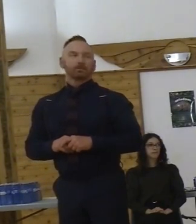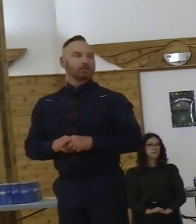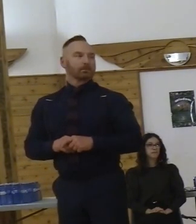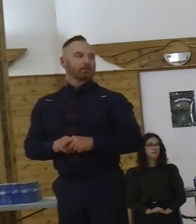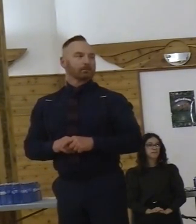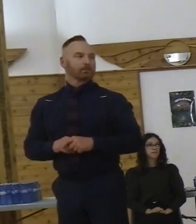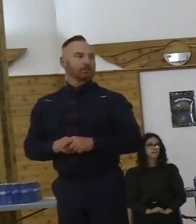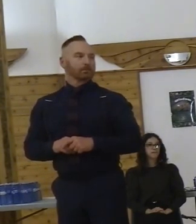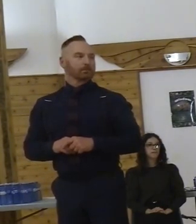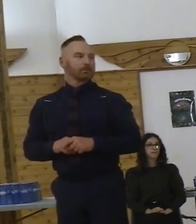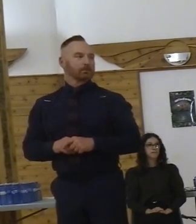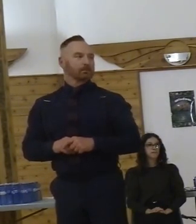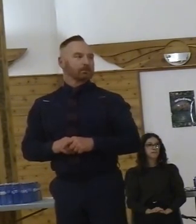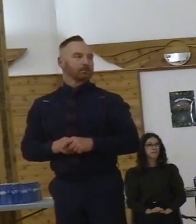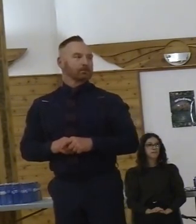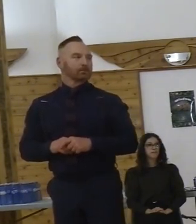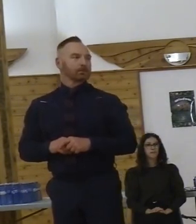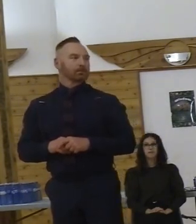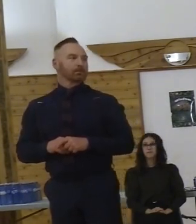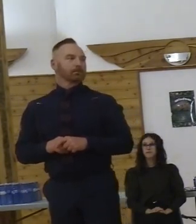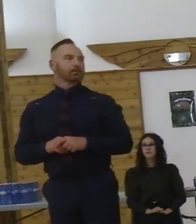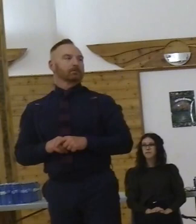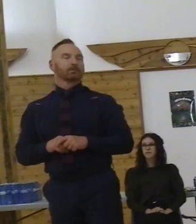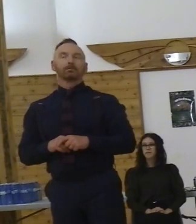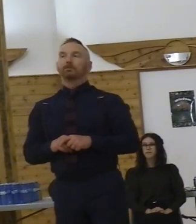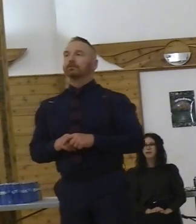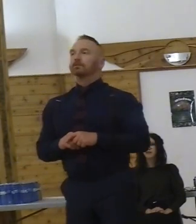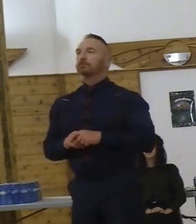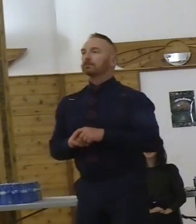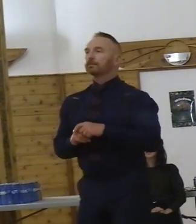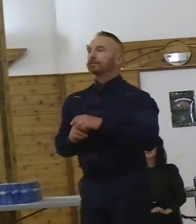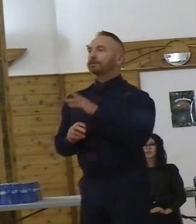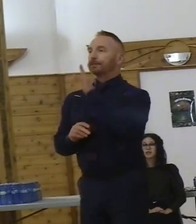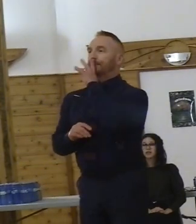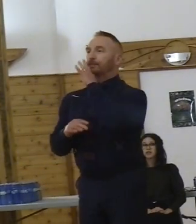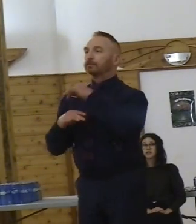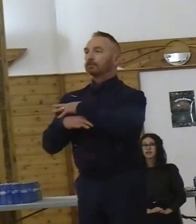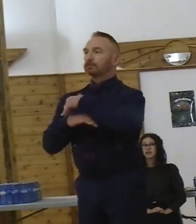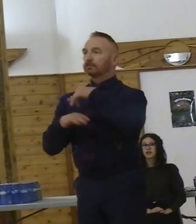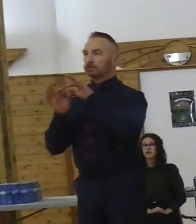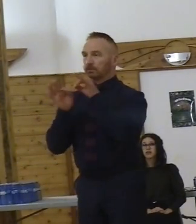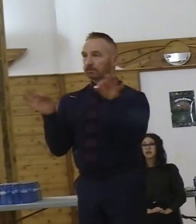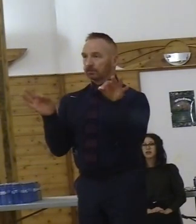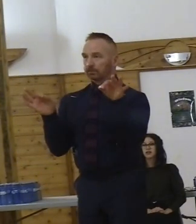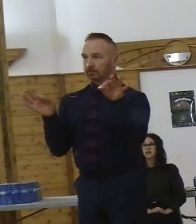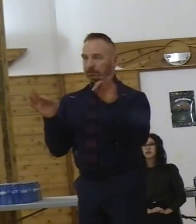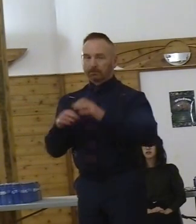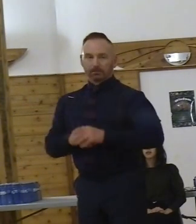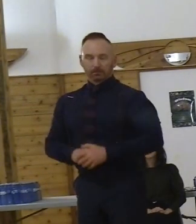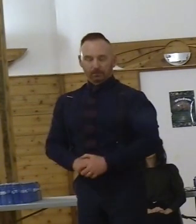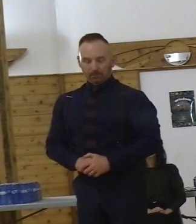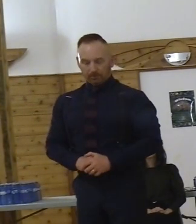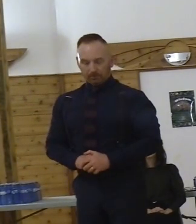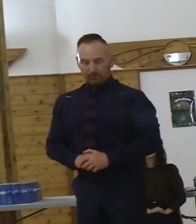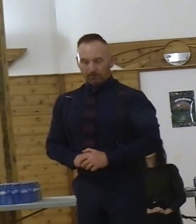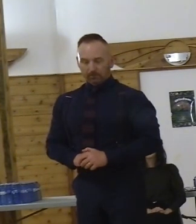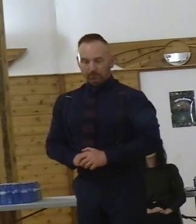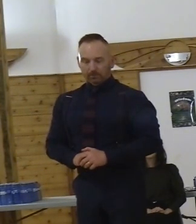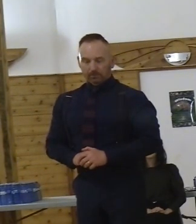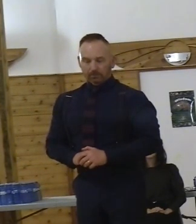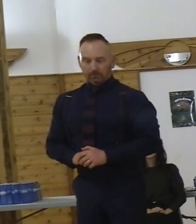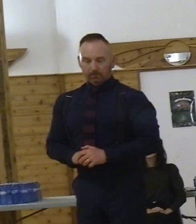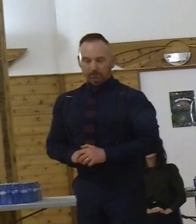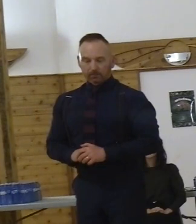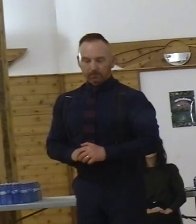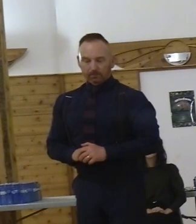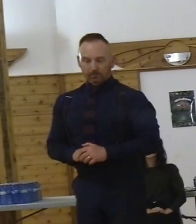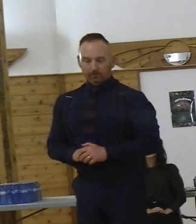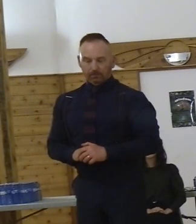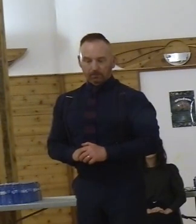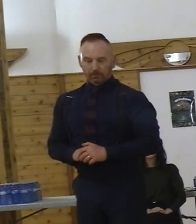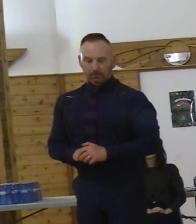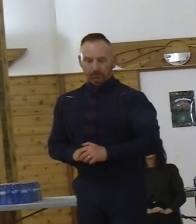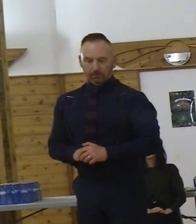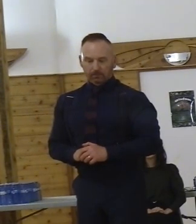I'm going to share a little bit about their journey.